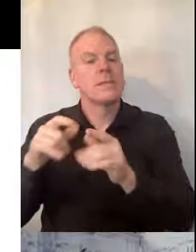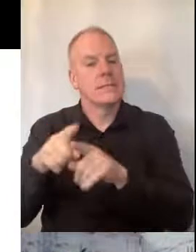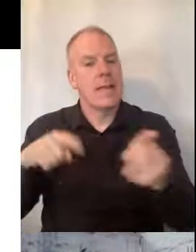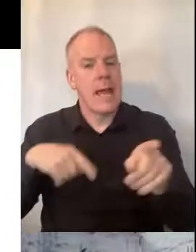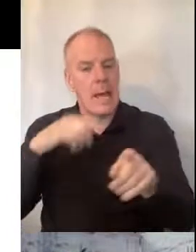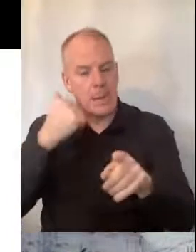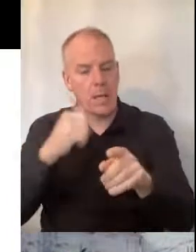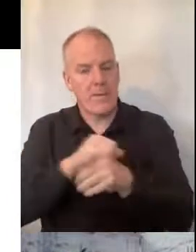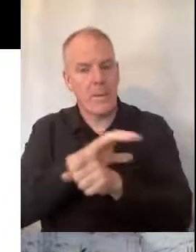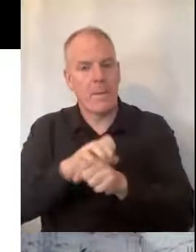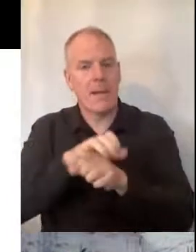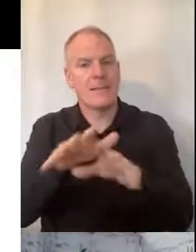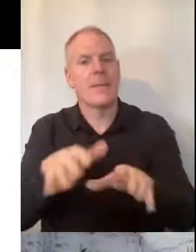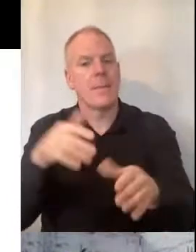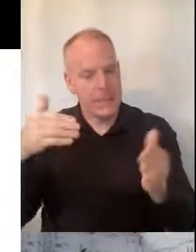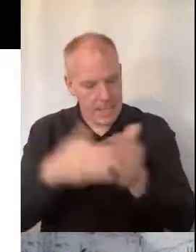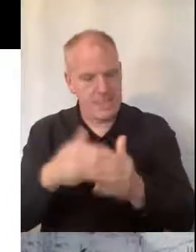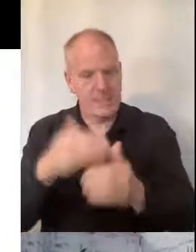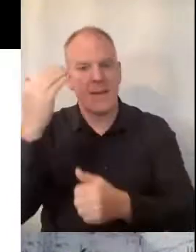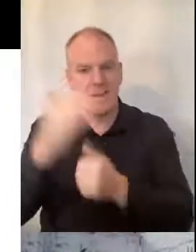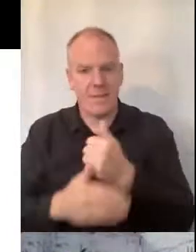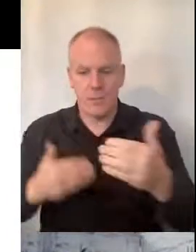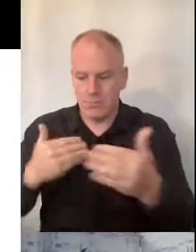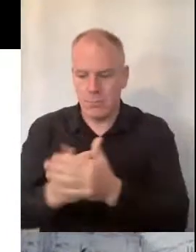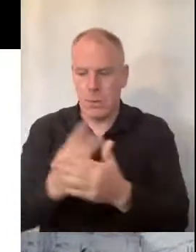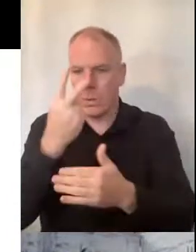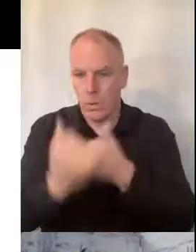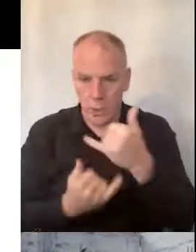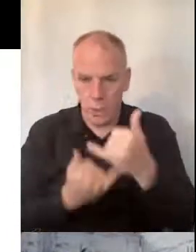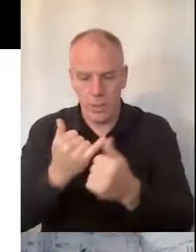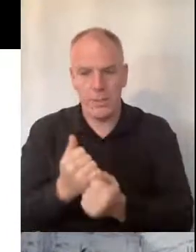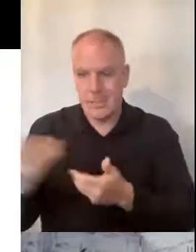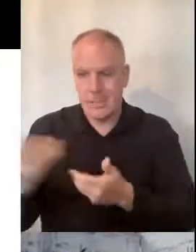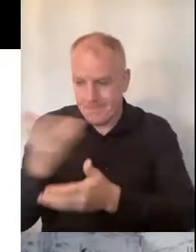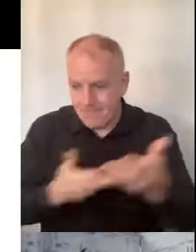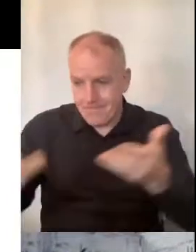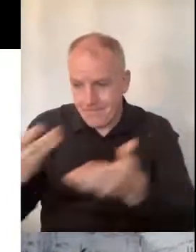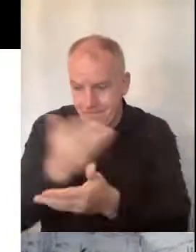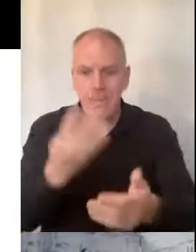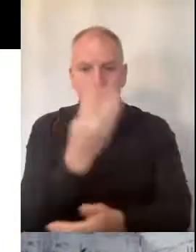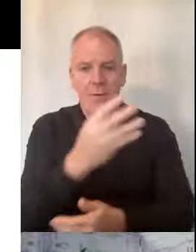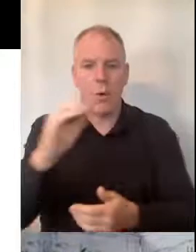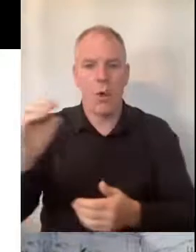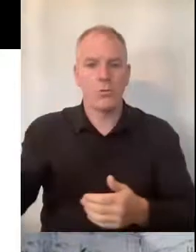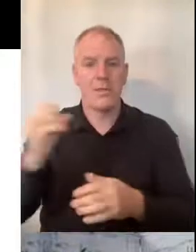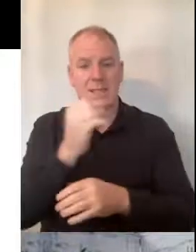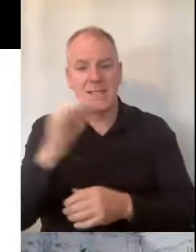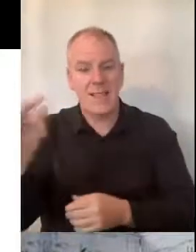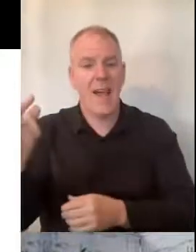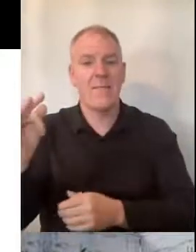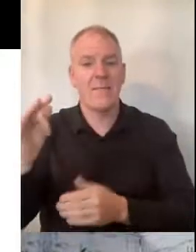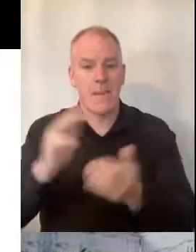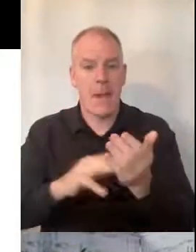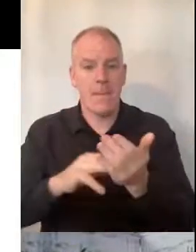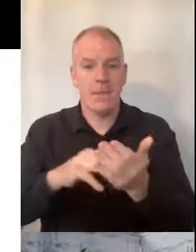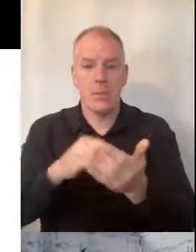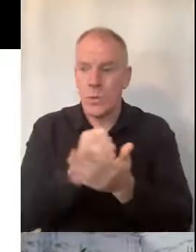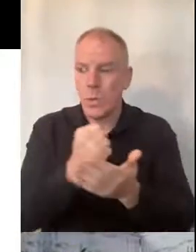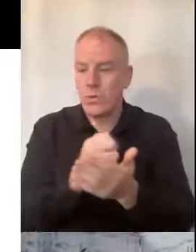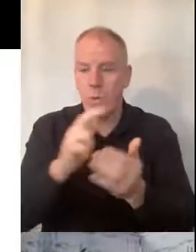but it did get completed within a two year period. I consulted with over 400 faculty and students union leadership,